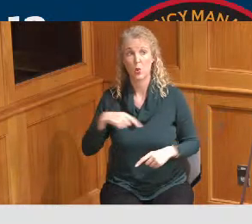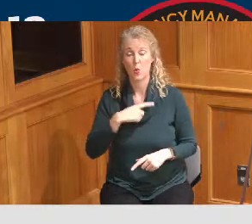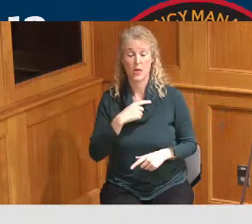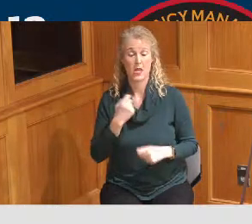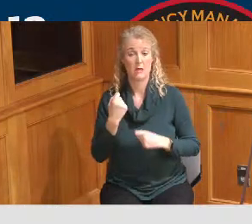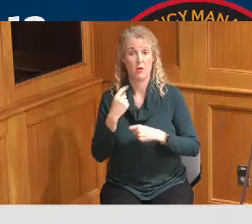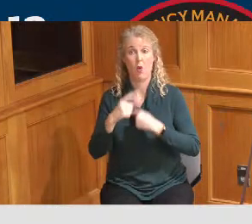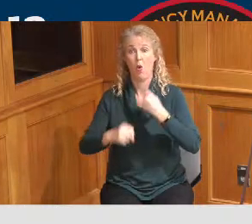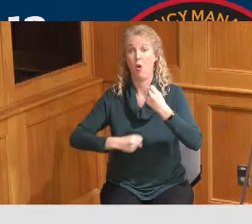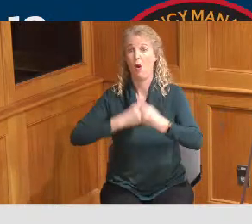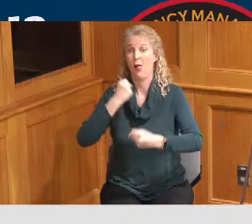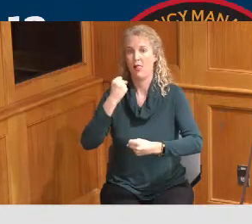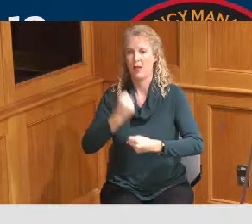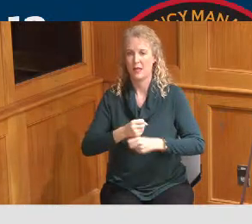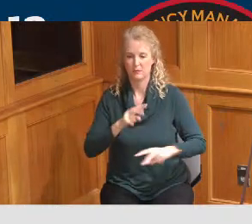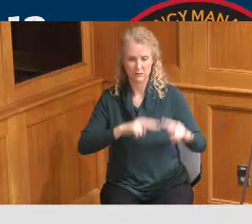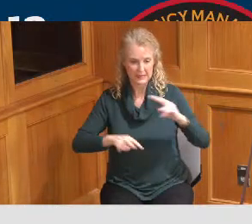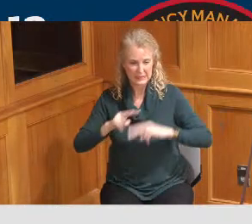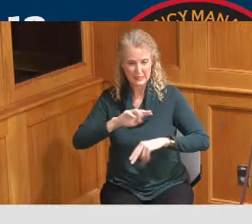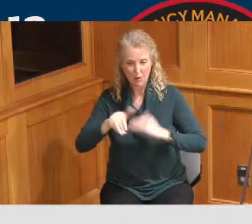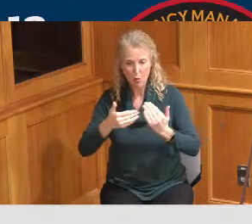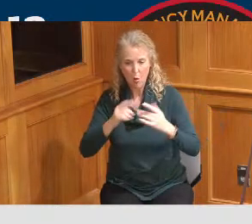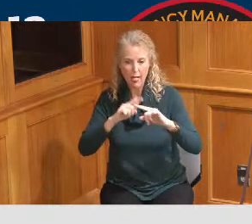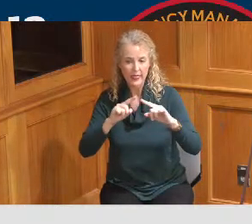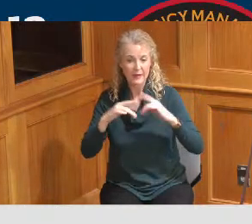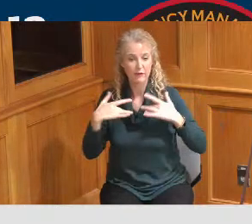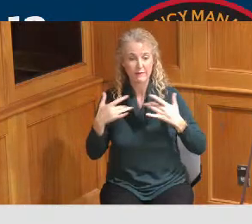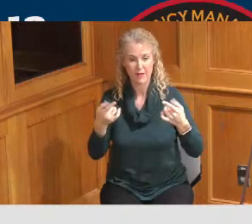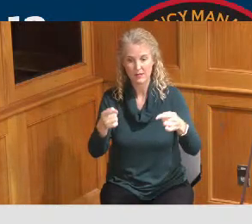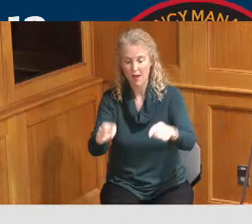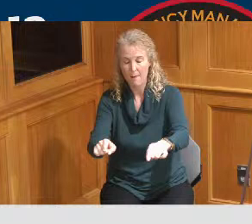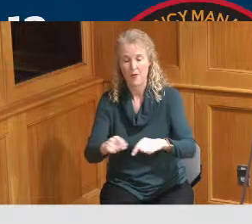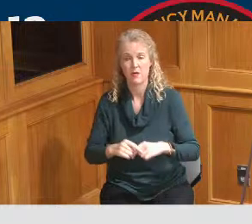an eye on all the large scale events that are happening in the county the responsibilities